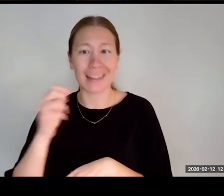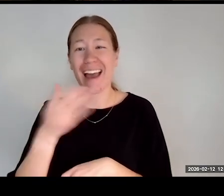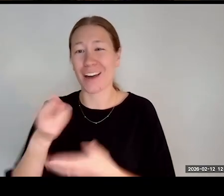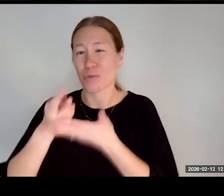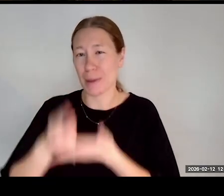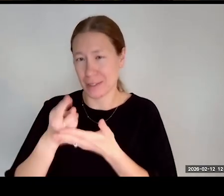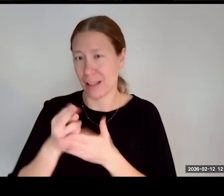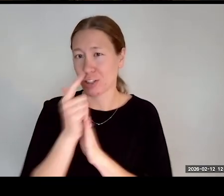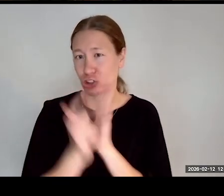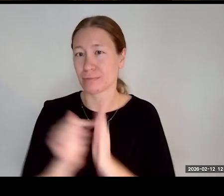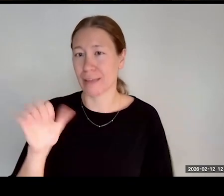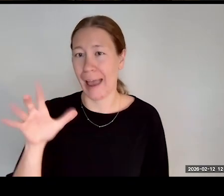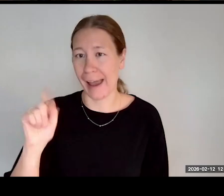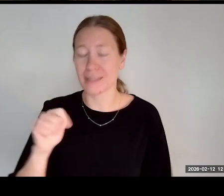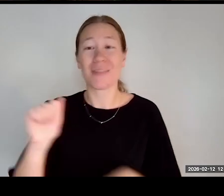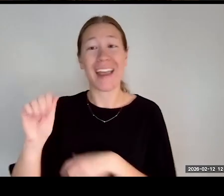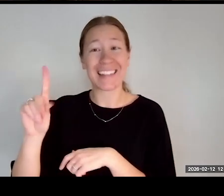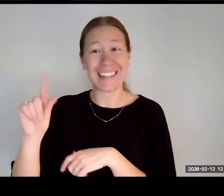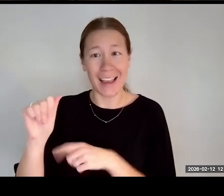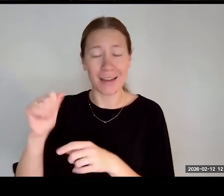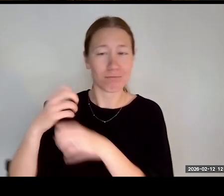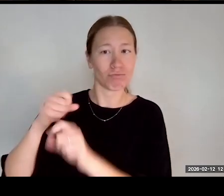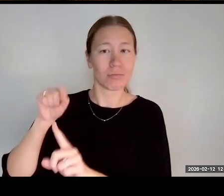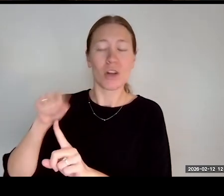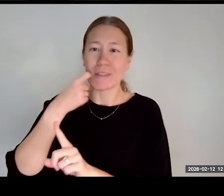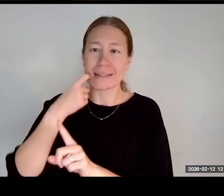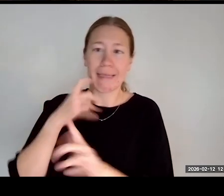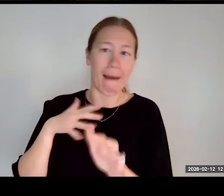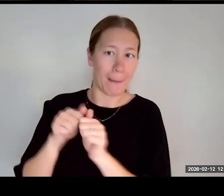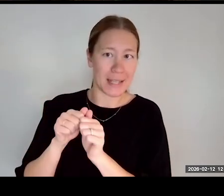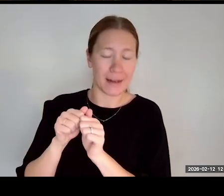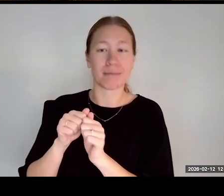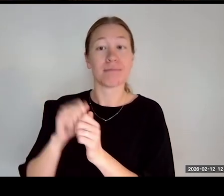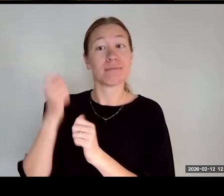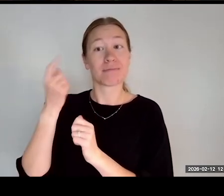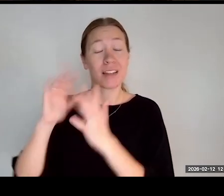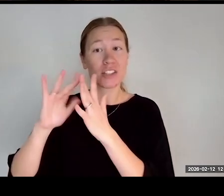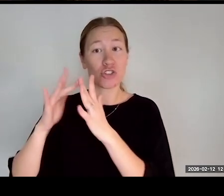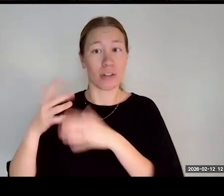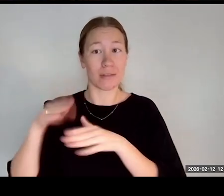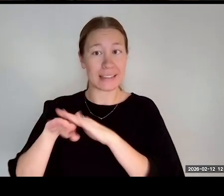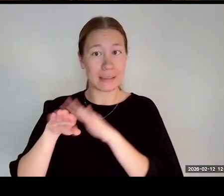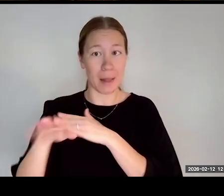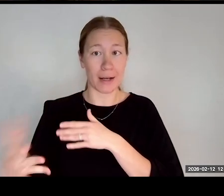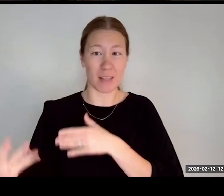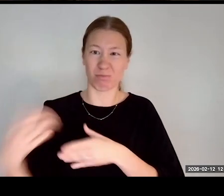The Americans with Disabilities Act was recently updated and digital accessibility has been really tightly defined now